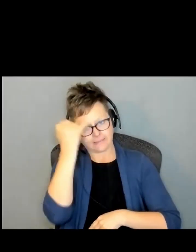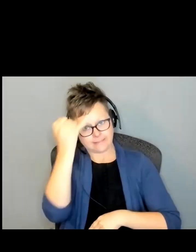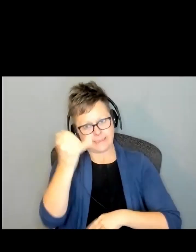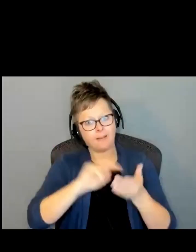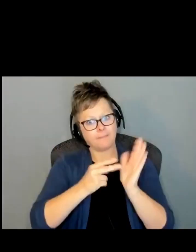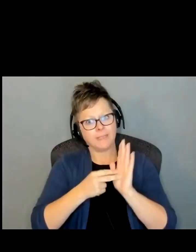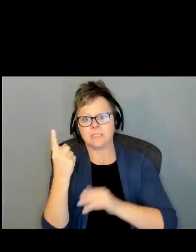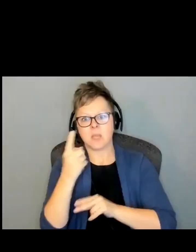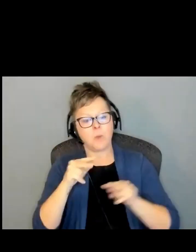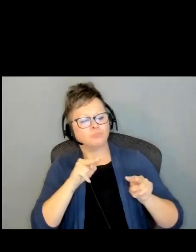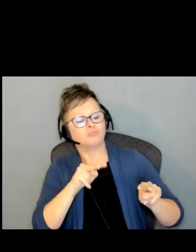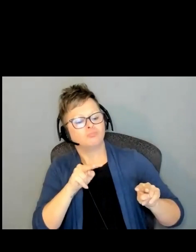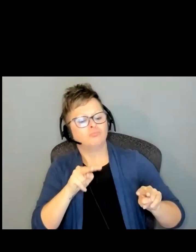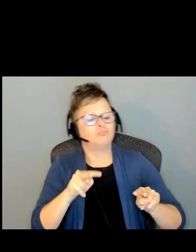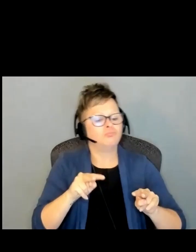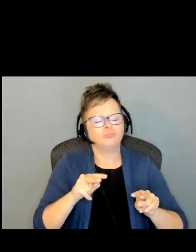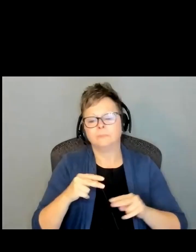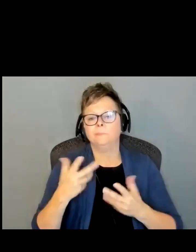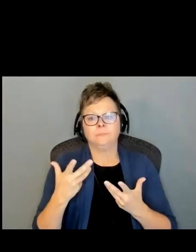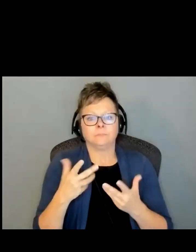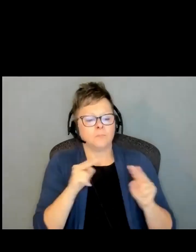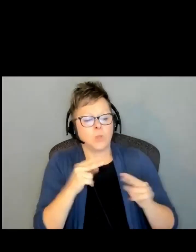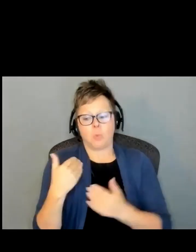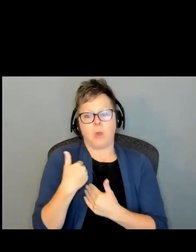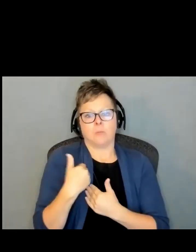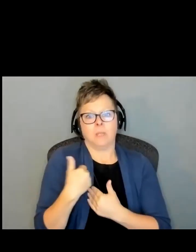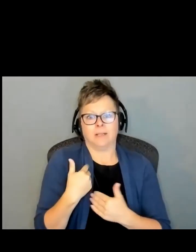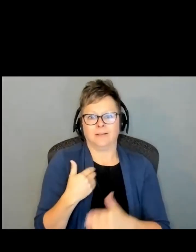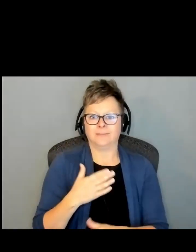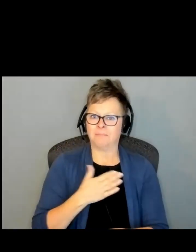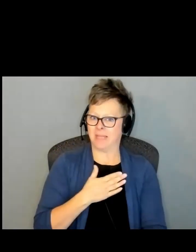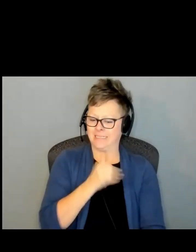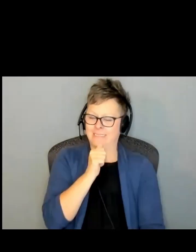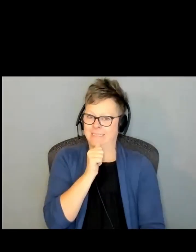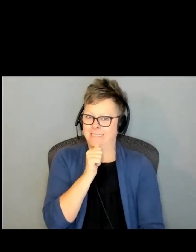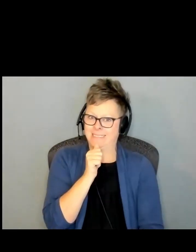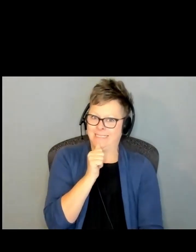In fact, my secret mission for this speaker series is to start building the foundations